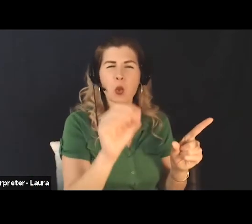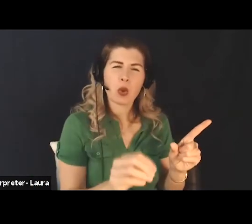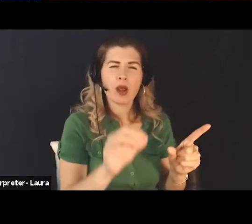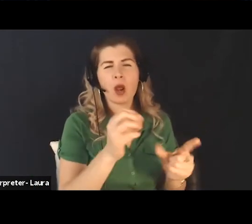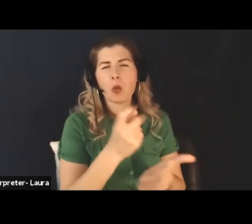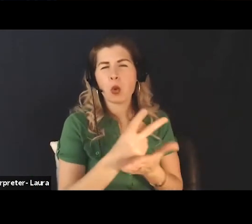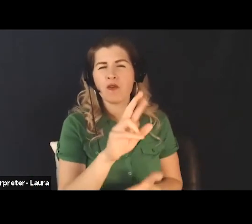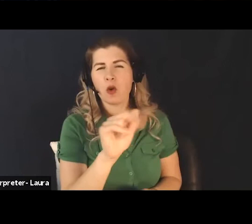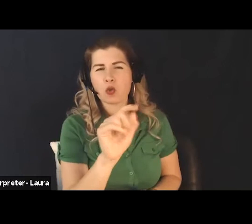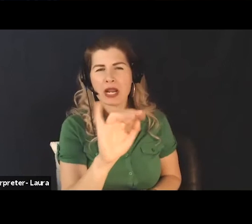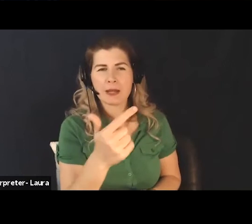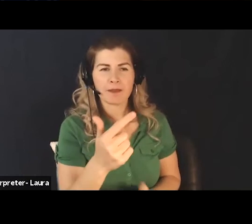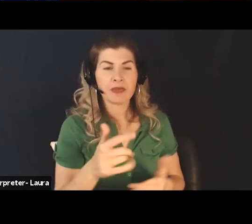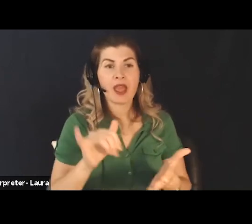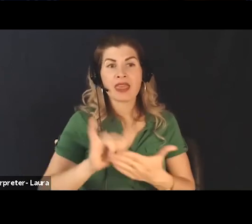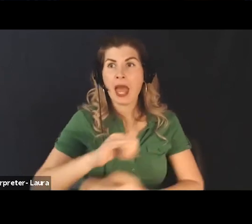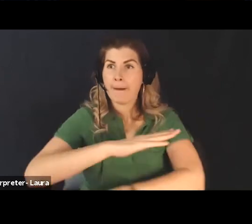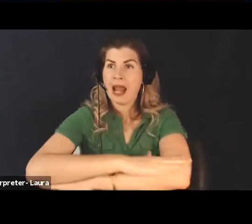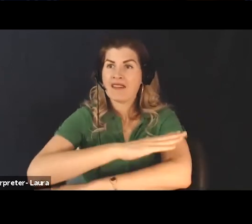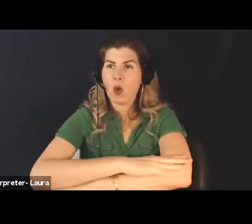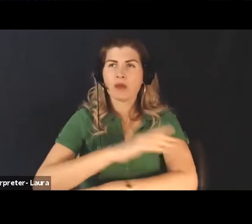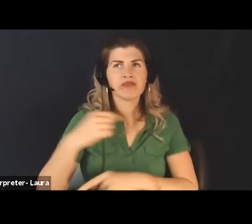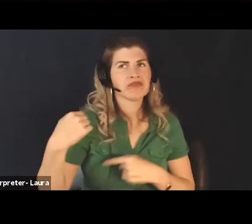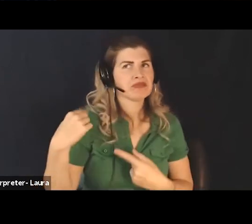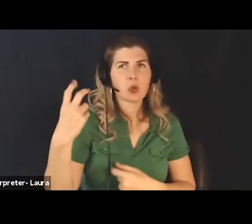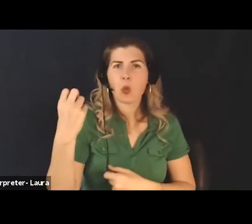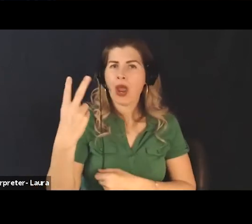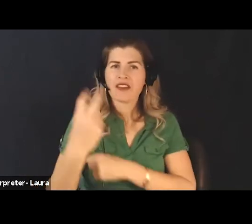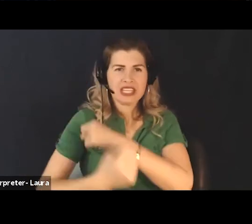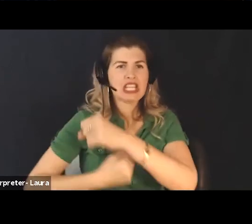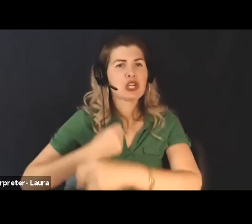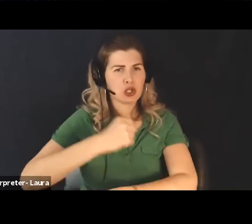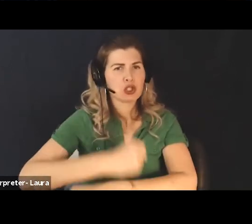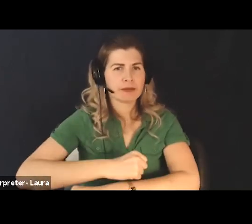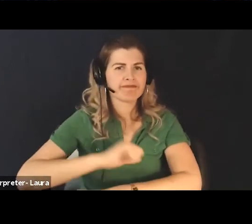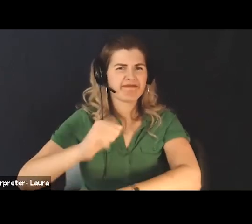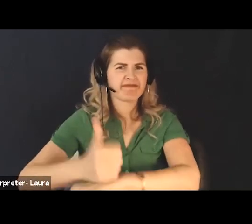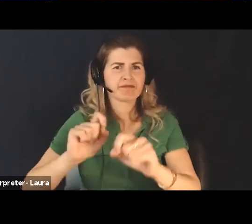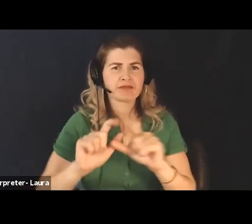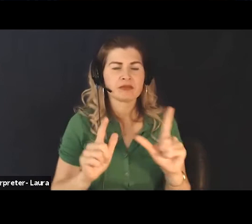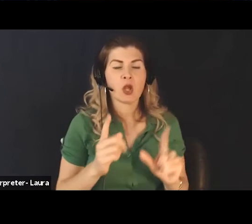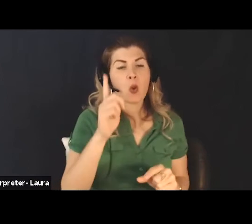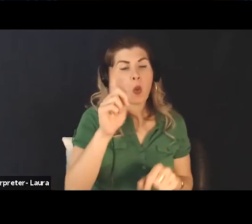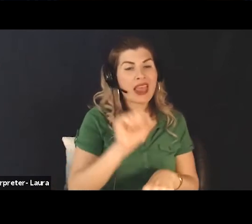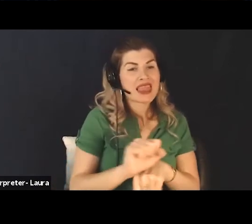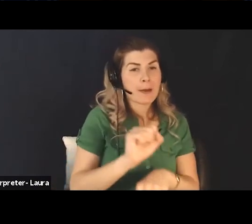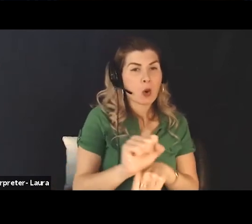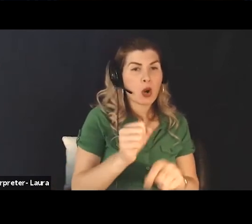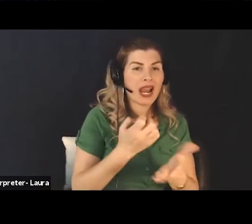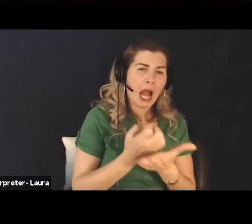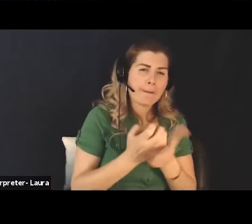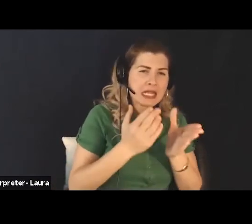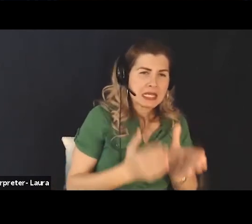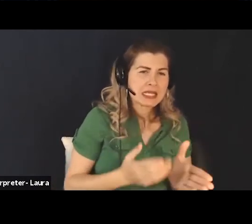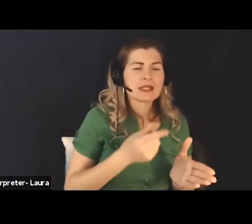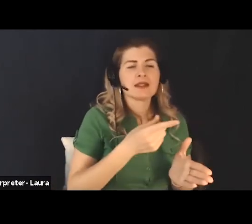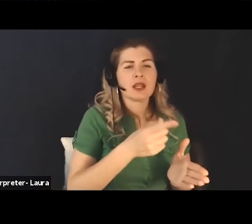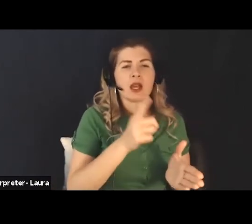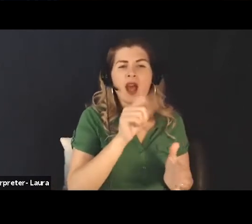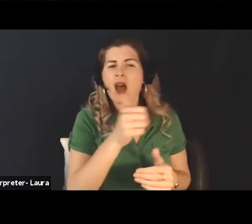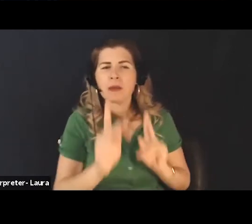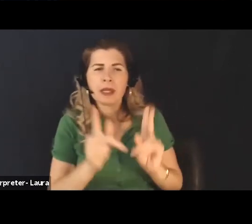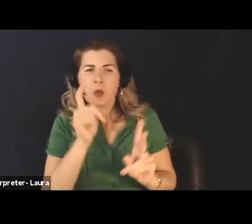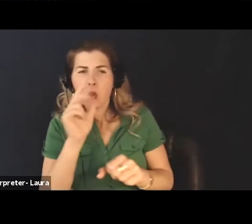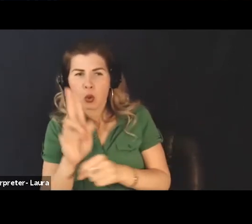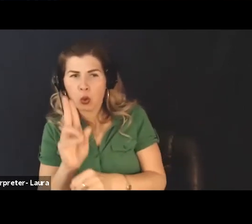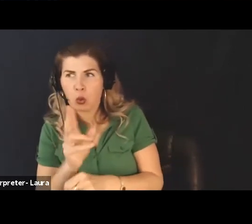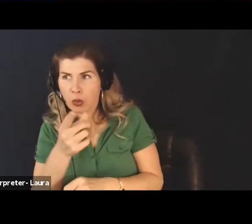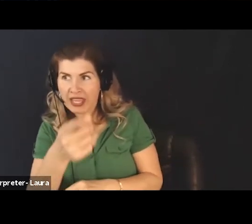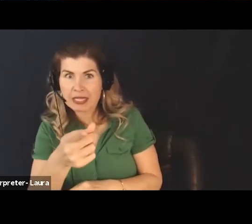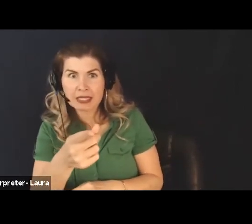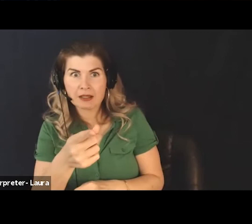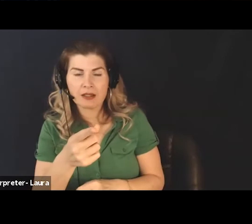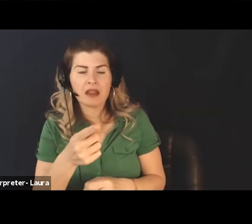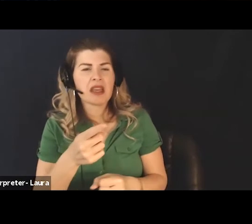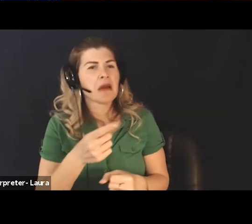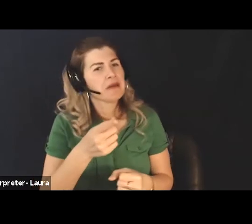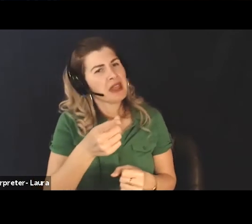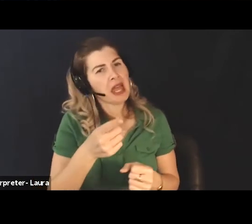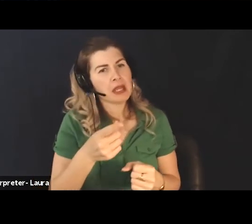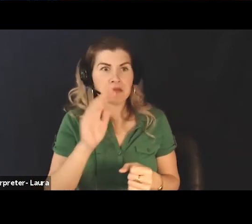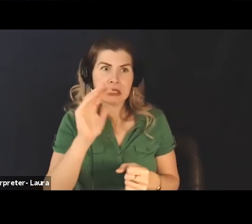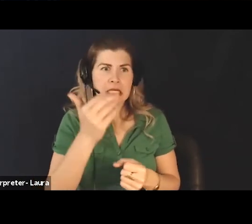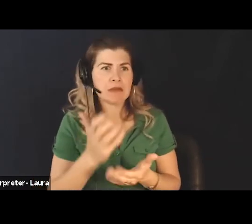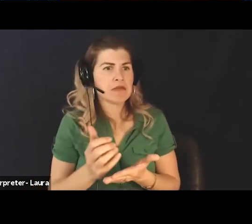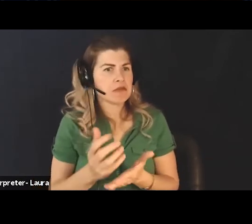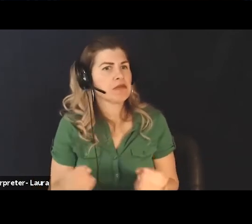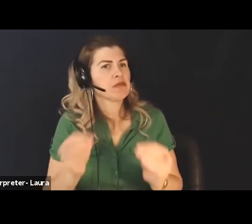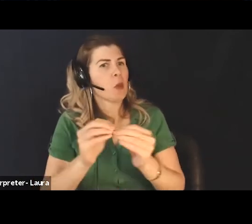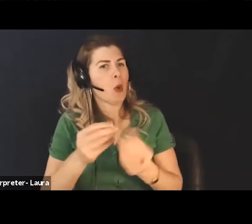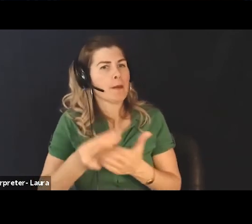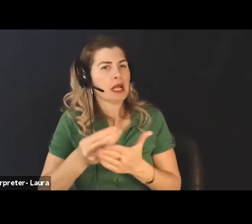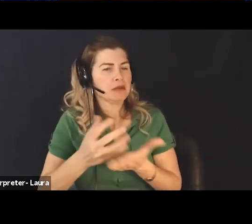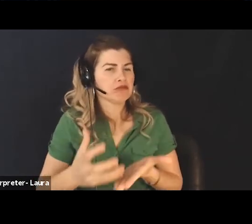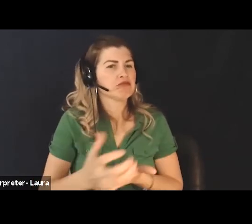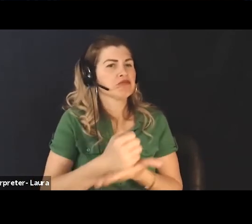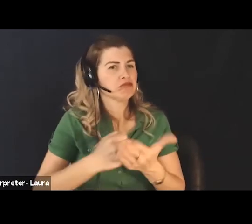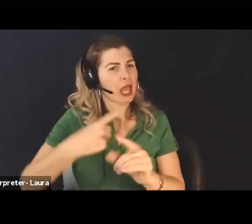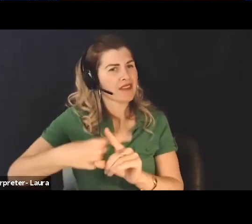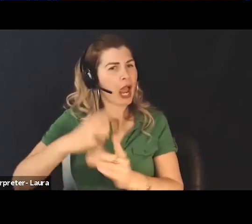So one. So, this platform, you know has existed for 12 years. And you, there's like labor economist did a study and even established that workers who use your casa con compared to those who don't make a few pennies and our more on average by being able